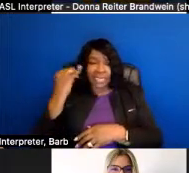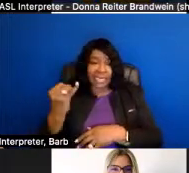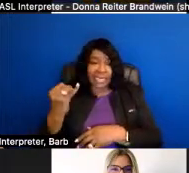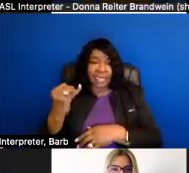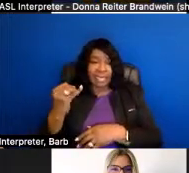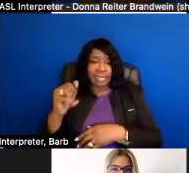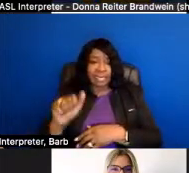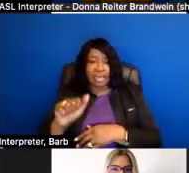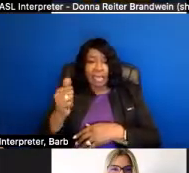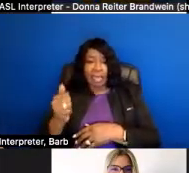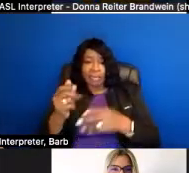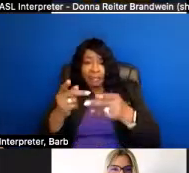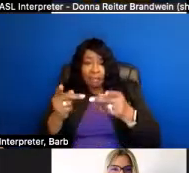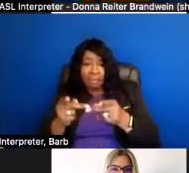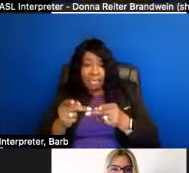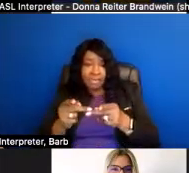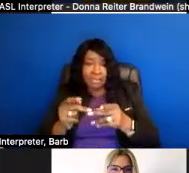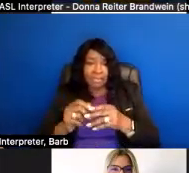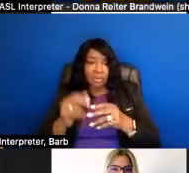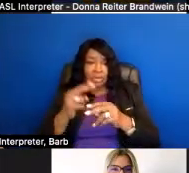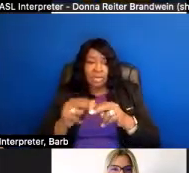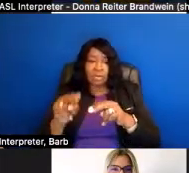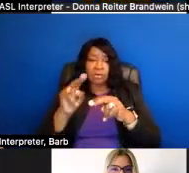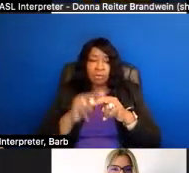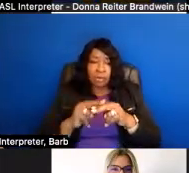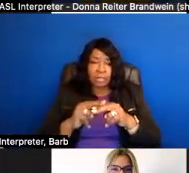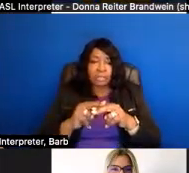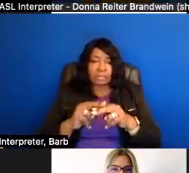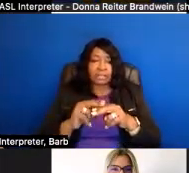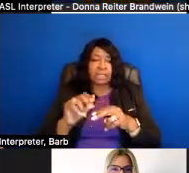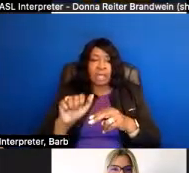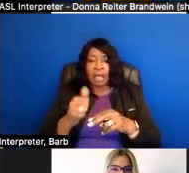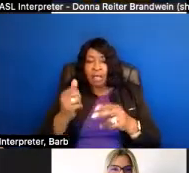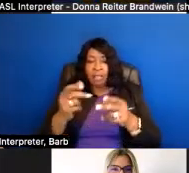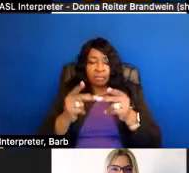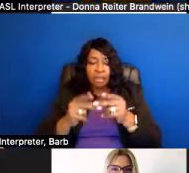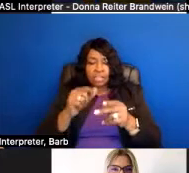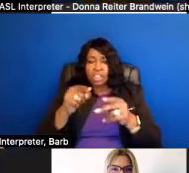So the creation of counterspaces includes positive identity,